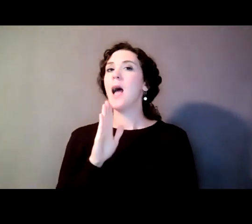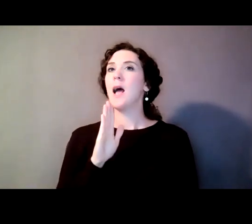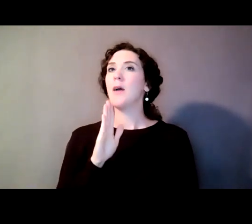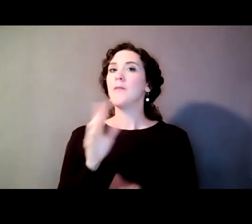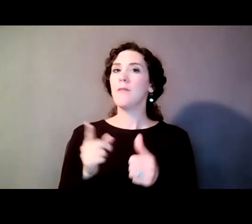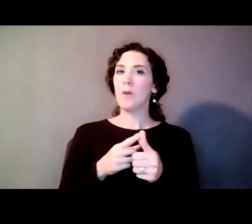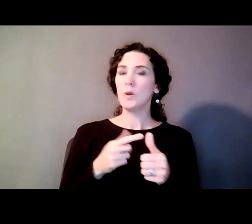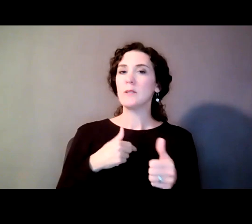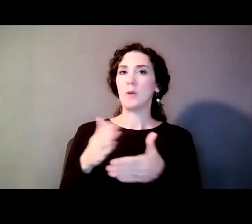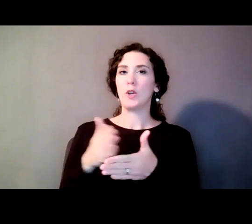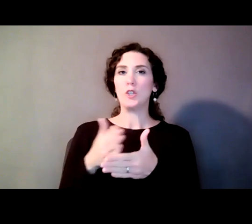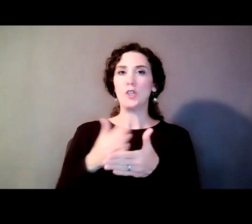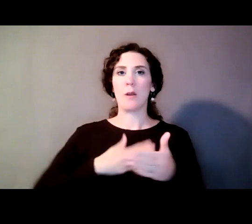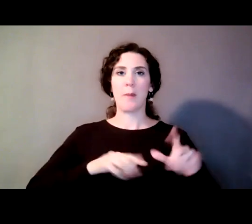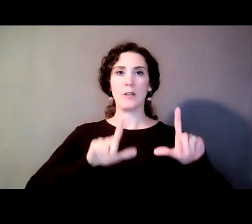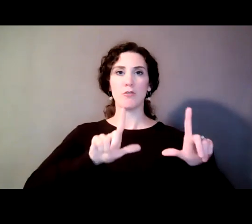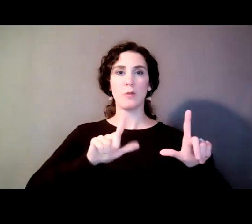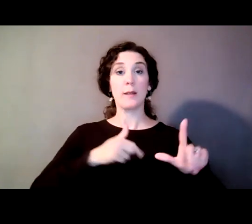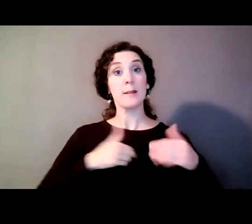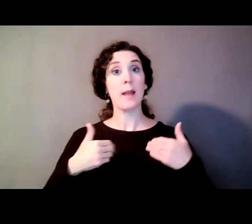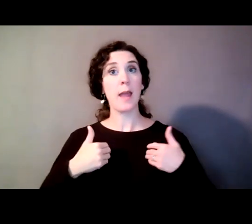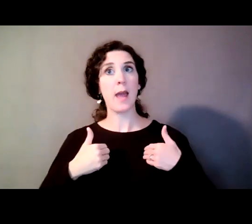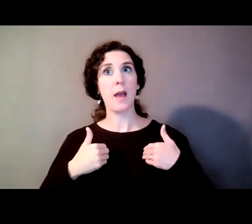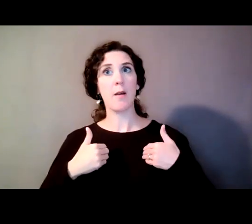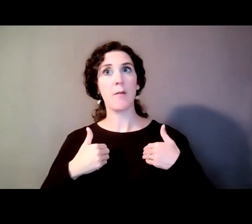my screen up because I do have a deck that I want to try